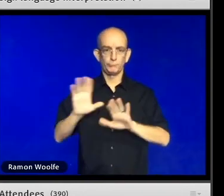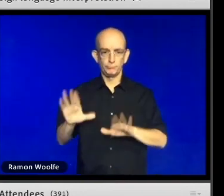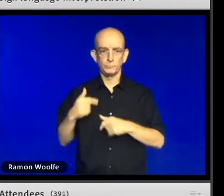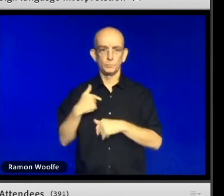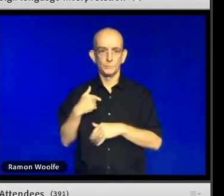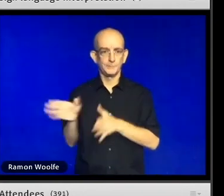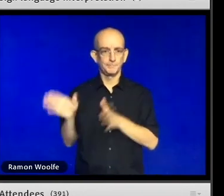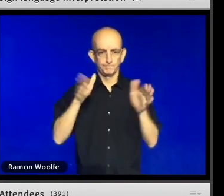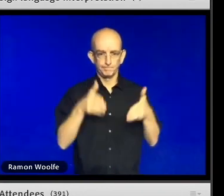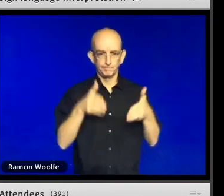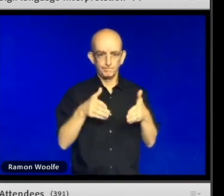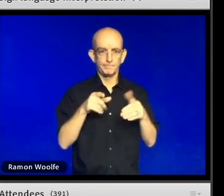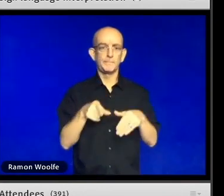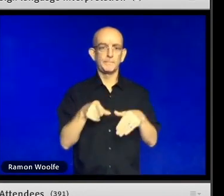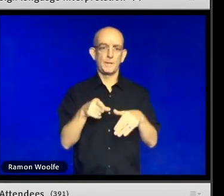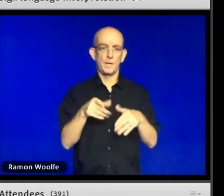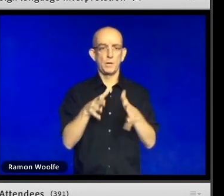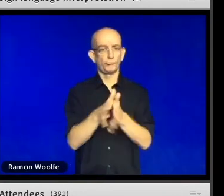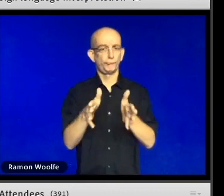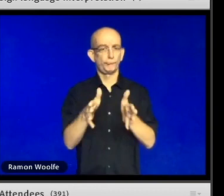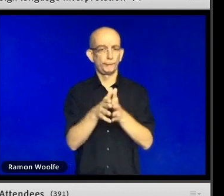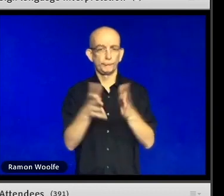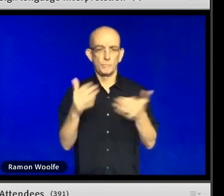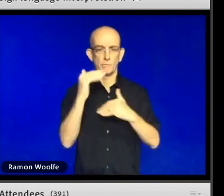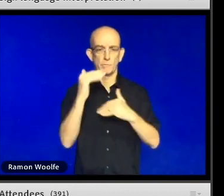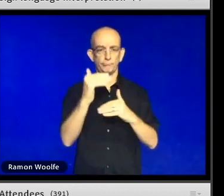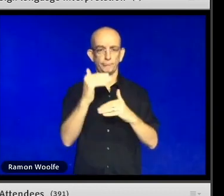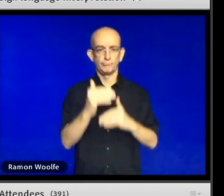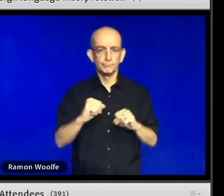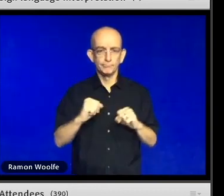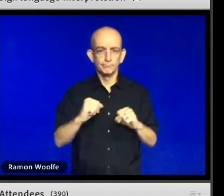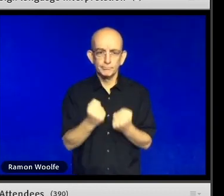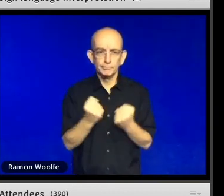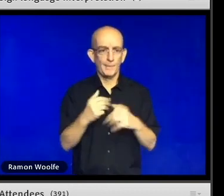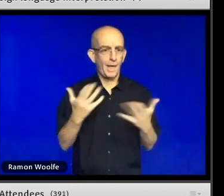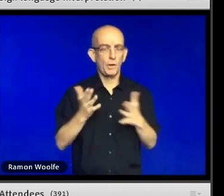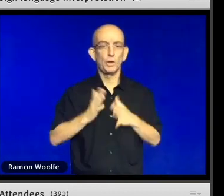and you have laid them out very well from a personal perspective there. And we will